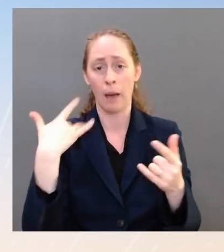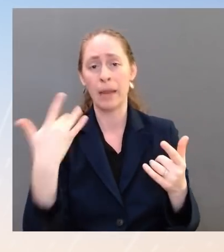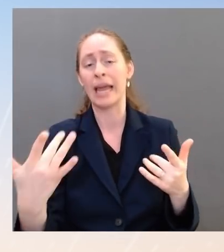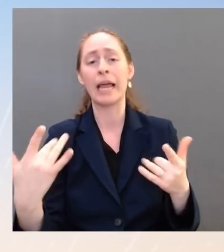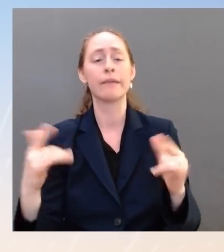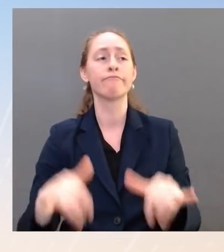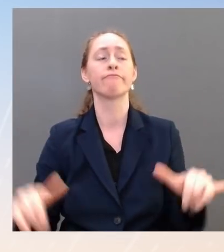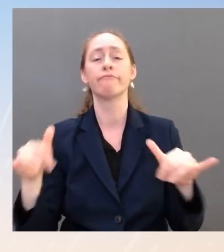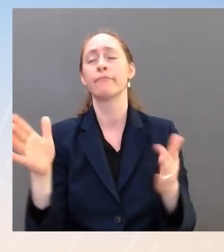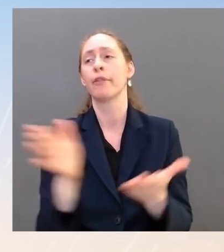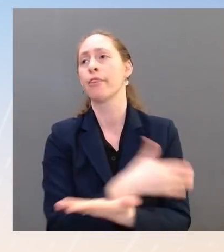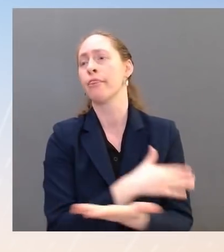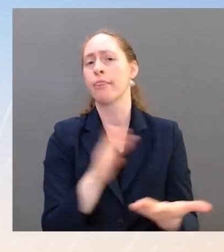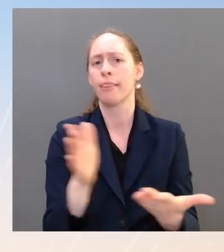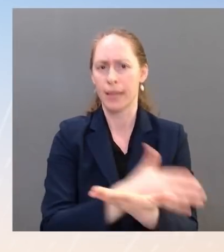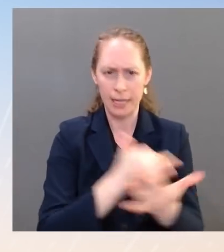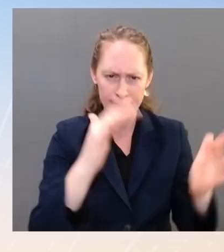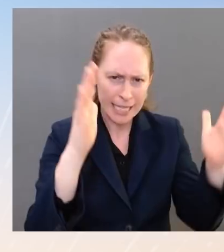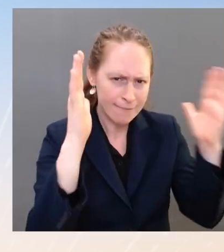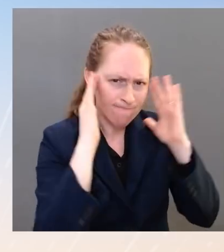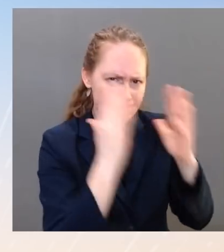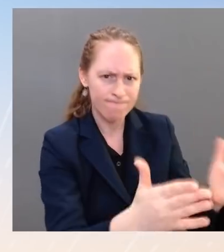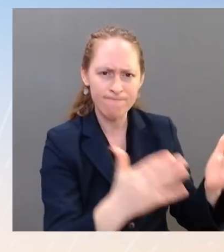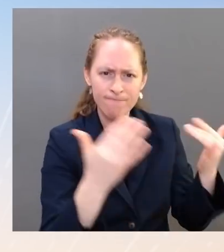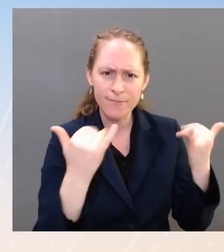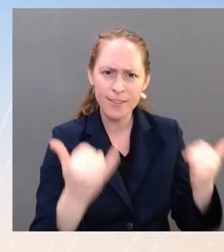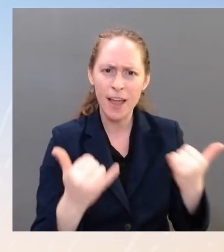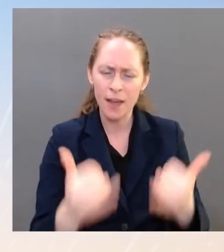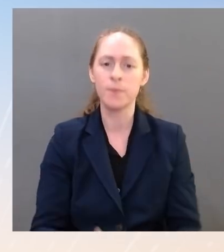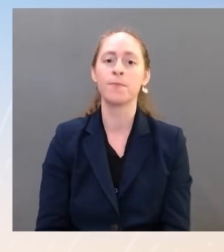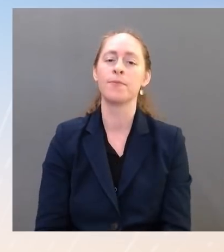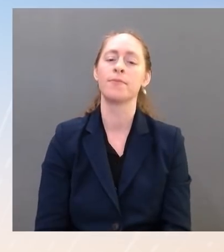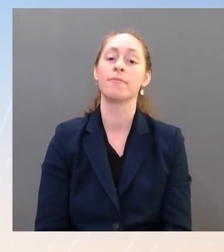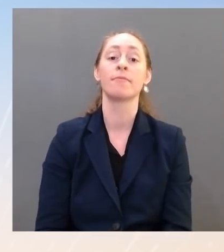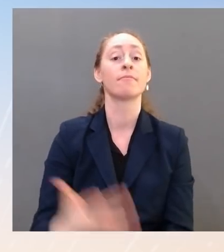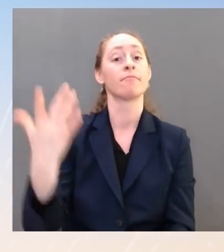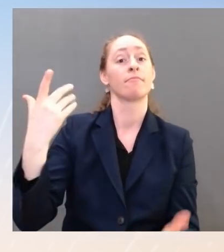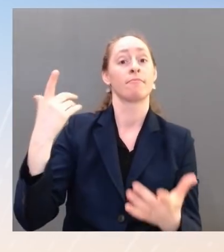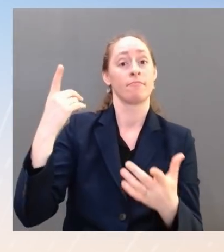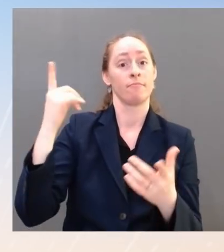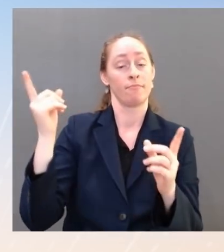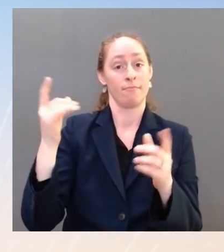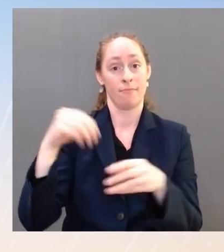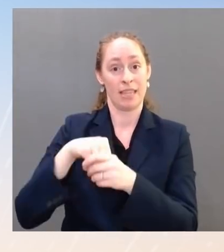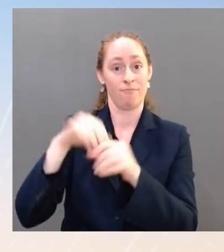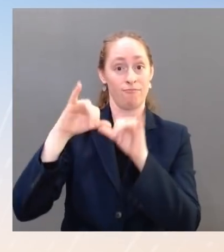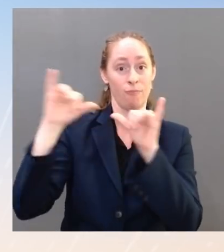required good local jobs, high labor standards and access to apprenticeship and underrepresented workers.